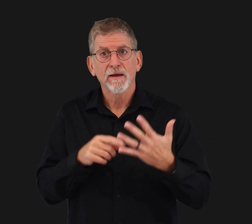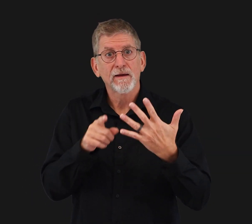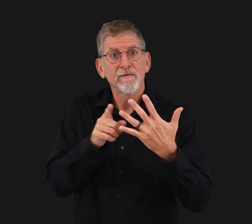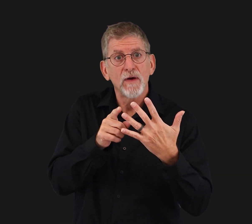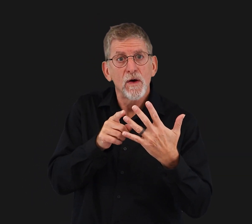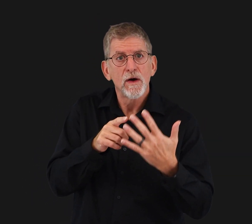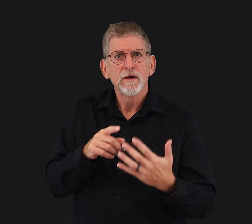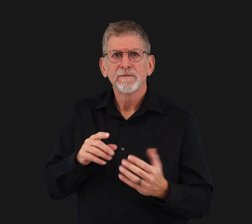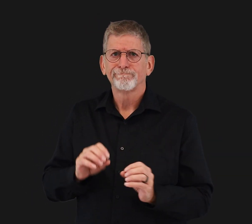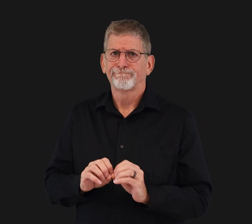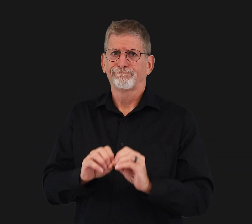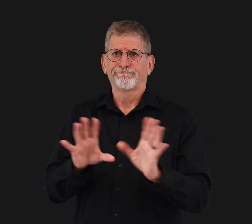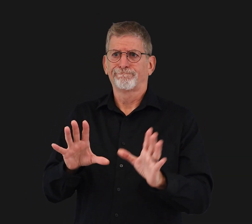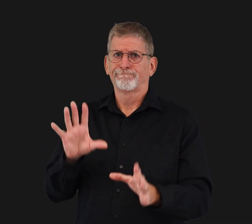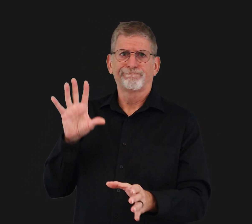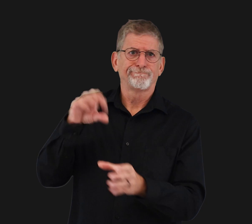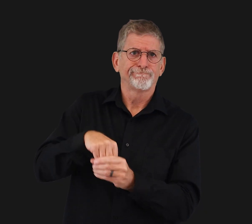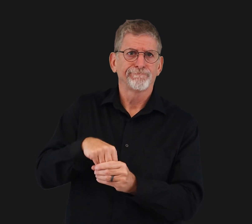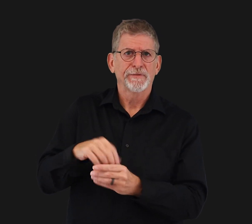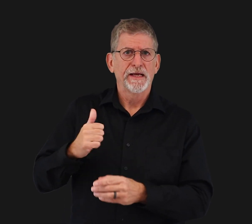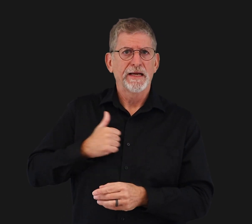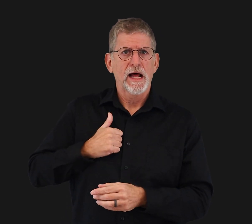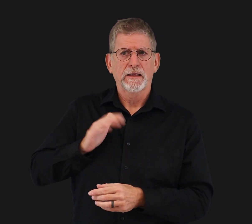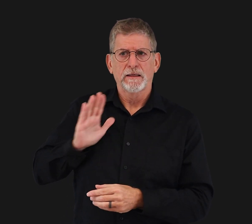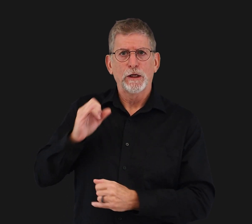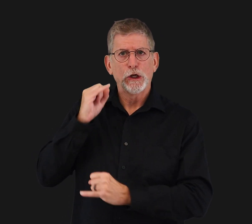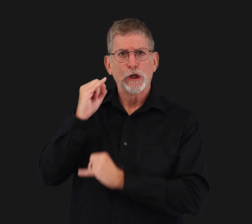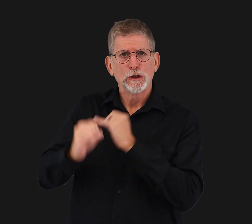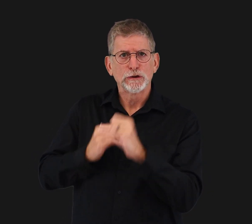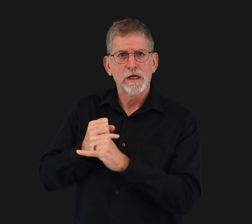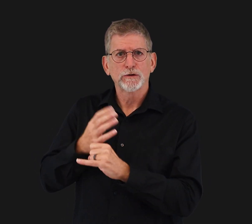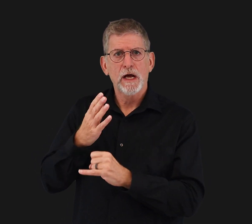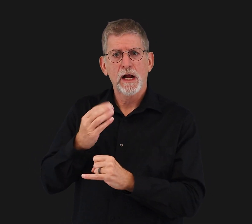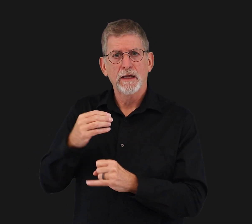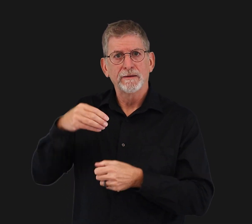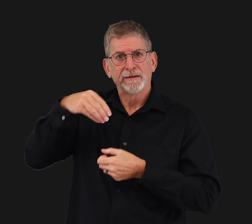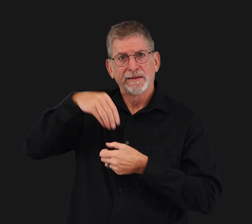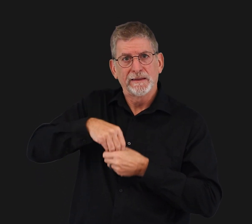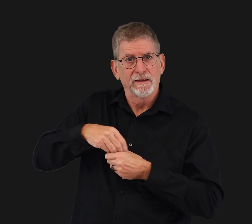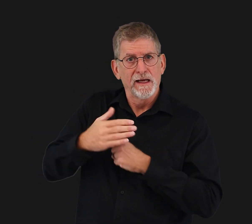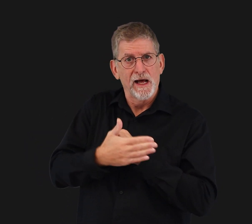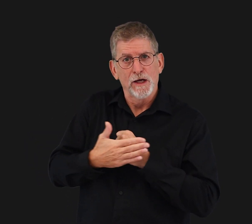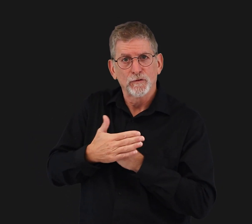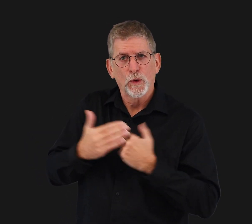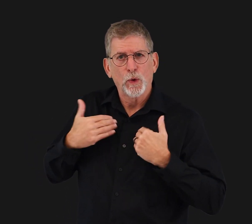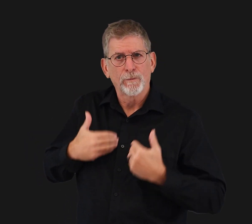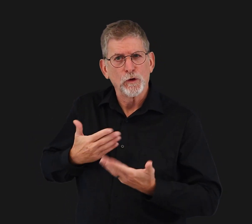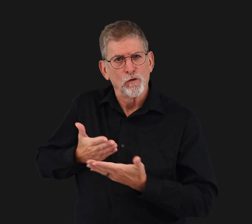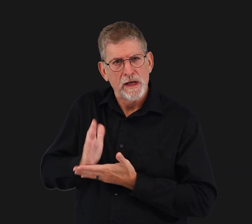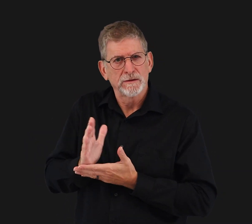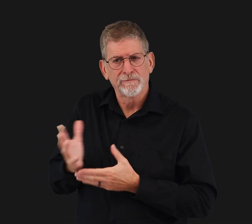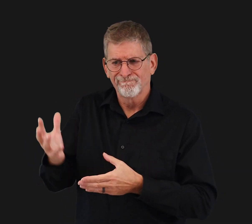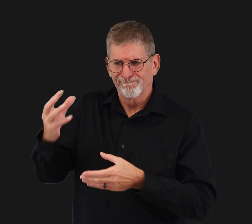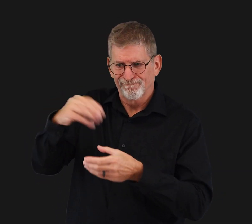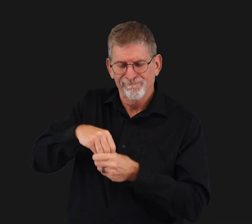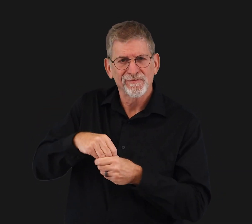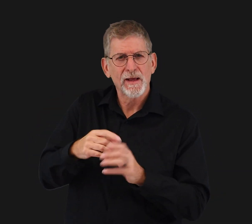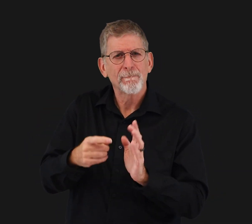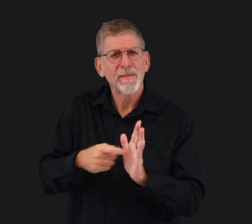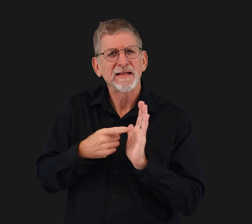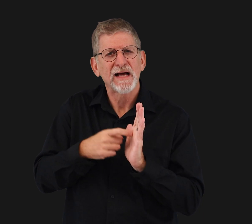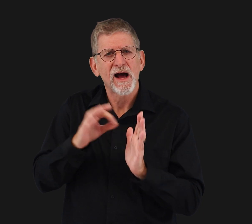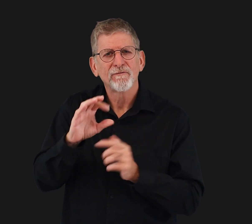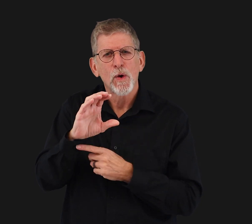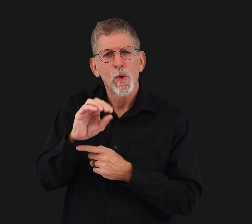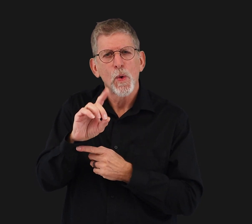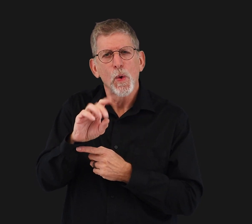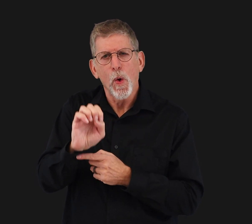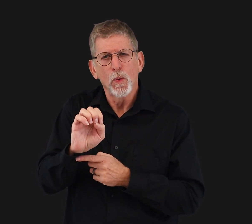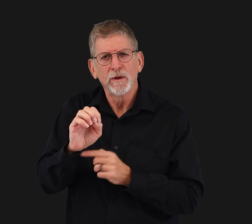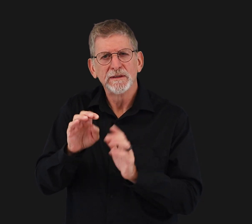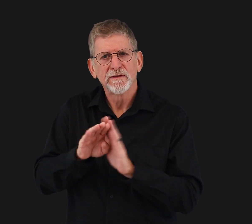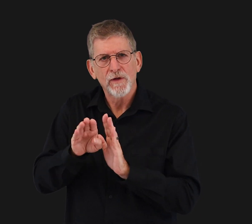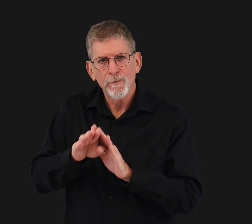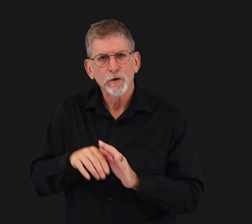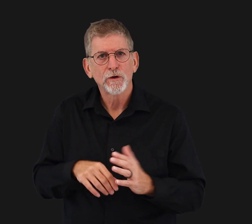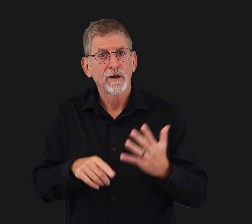4) explicitly incorporating Canada’s international and domestic human rights into mandates of code developers;